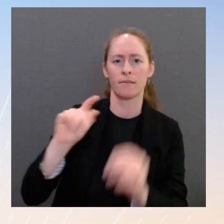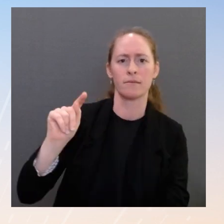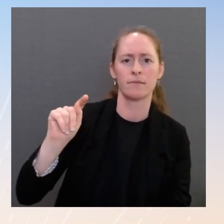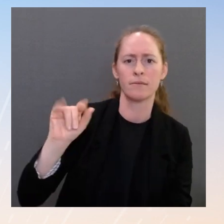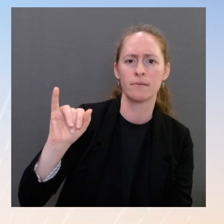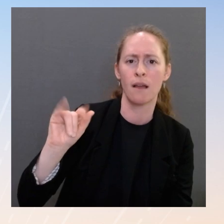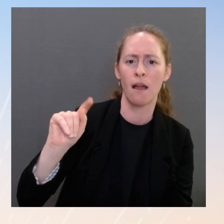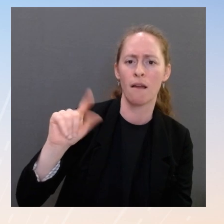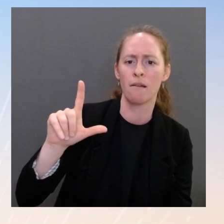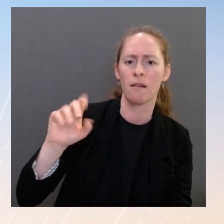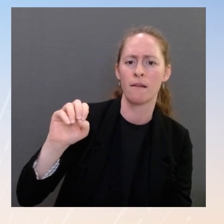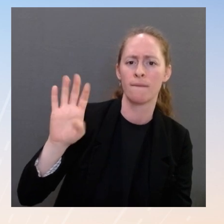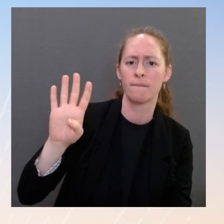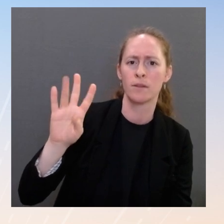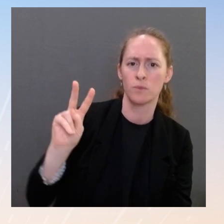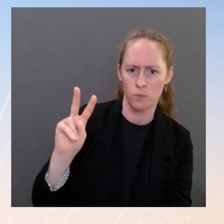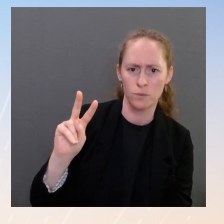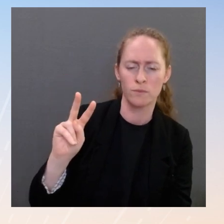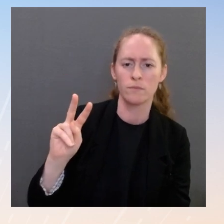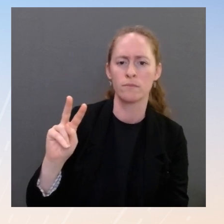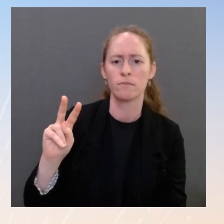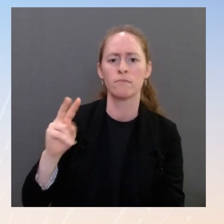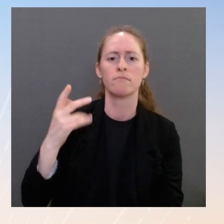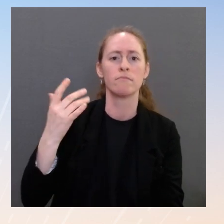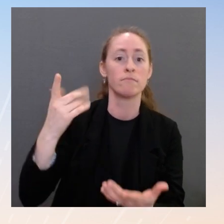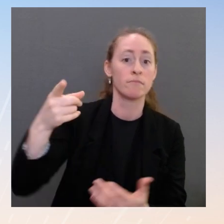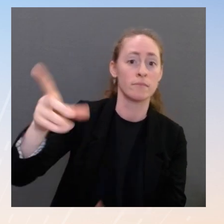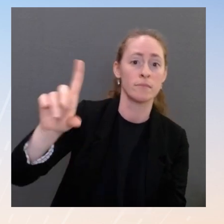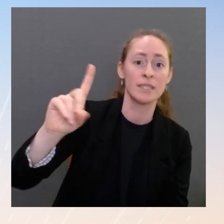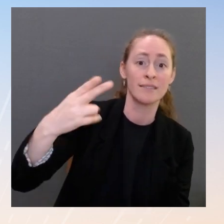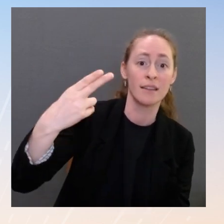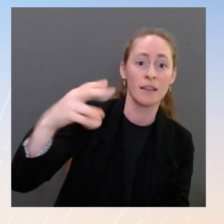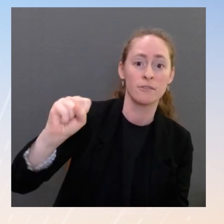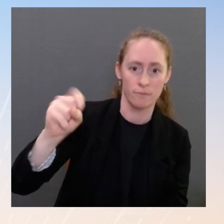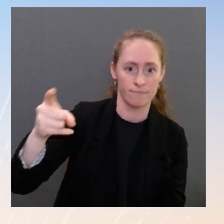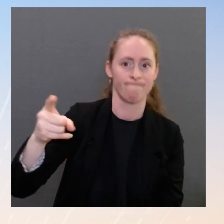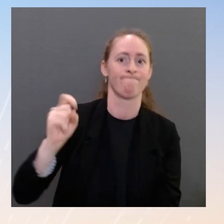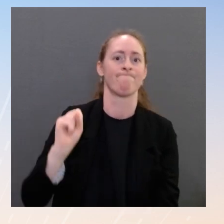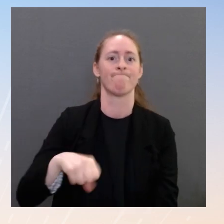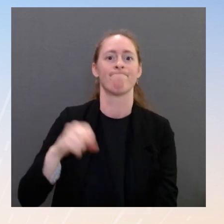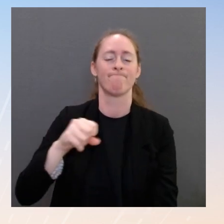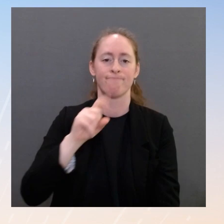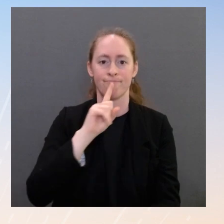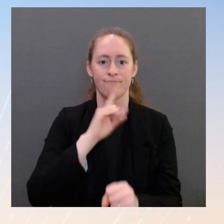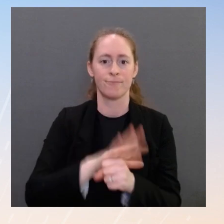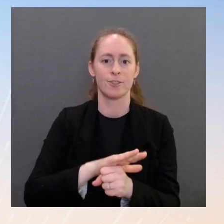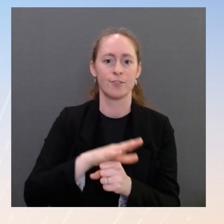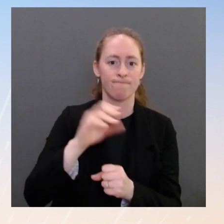DHS has acknowledged that a surge would put a substantial strain on resources.